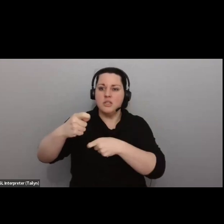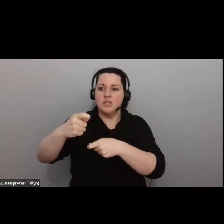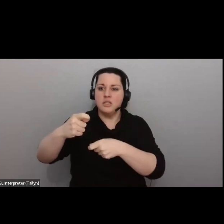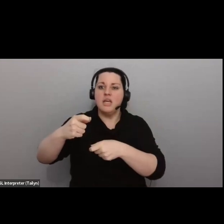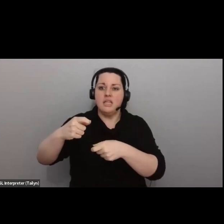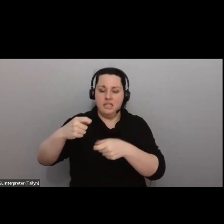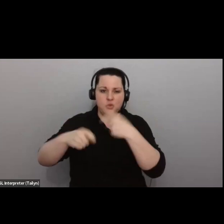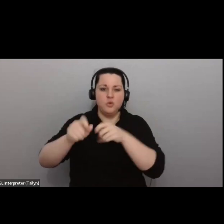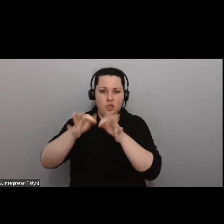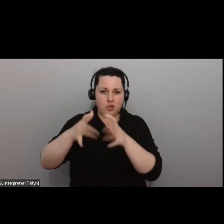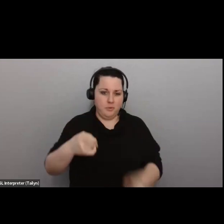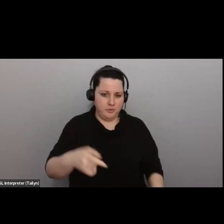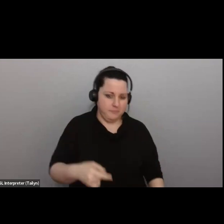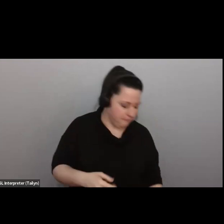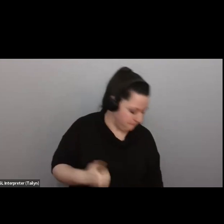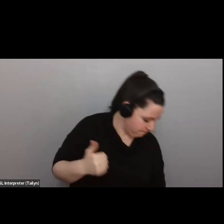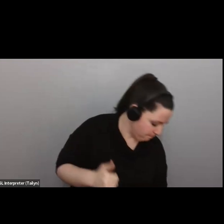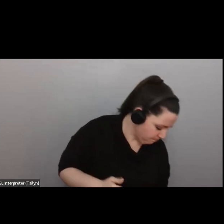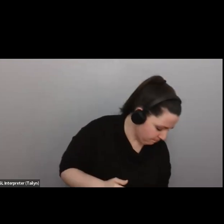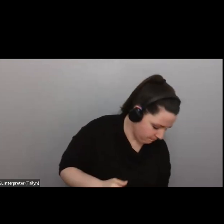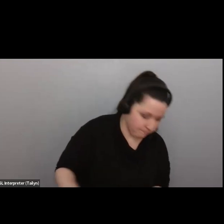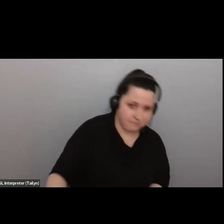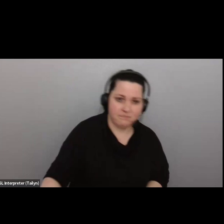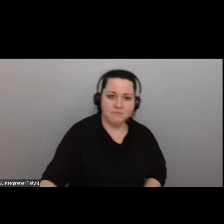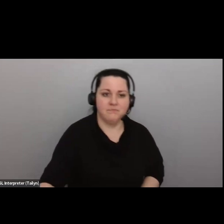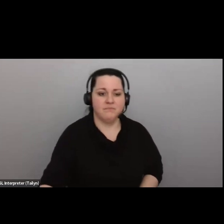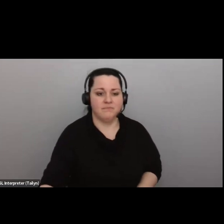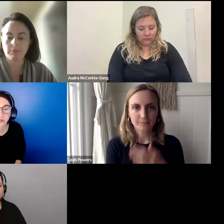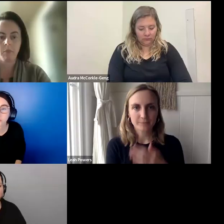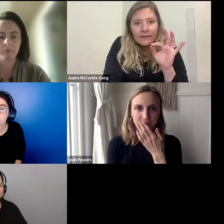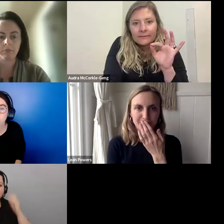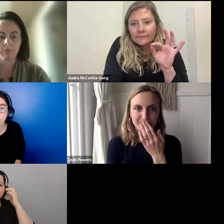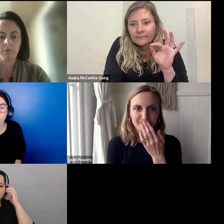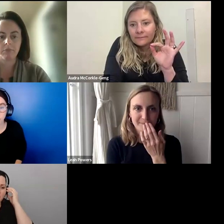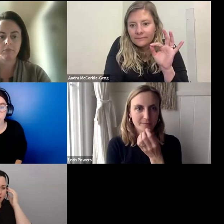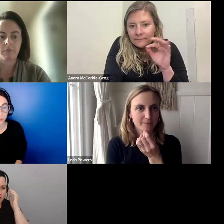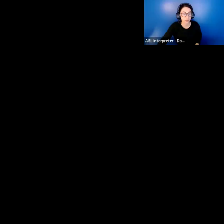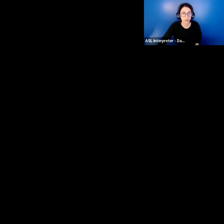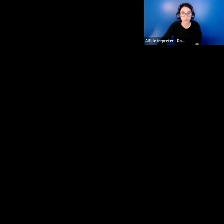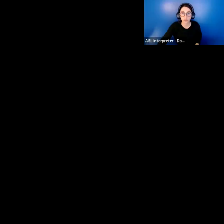Audra: Yes, Yup, I'm gonna go ahead and share my screen. Audra: Oh.